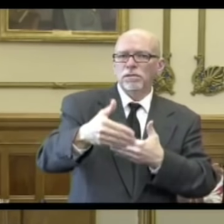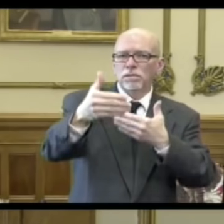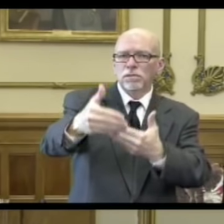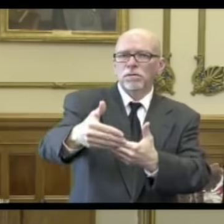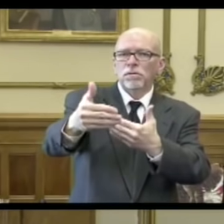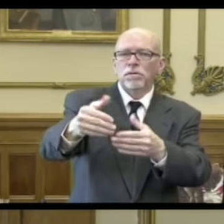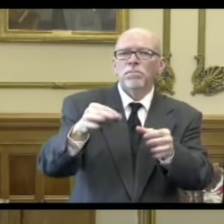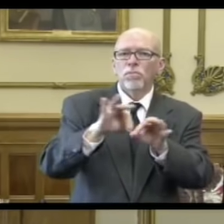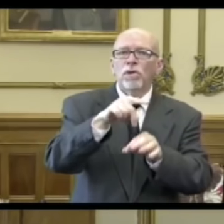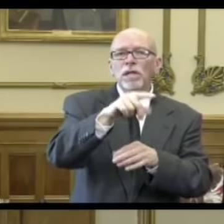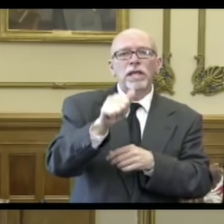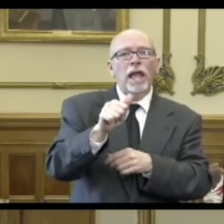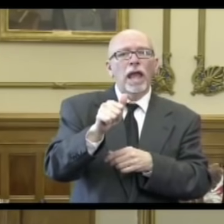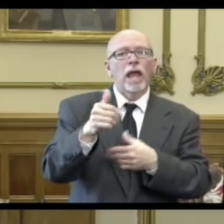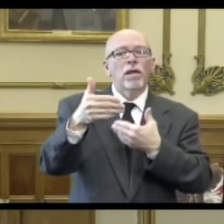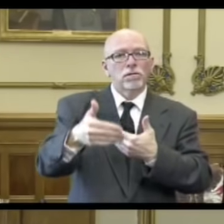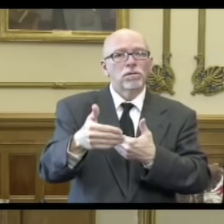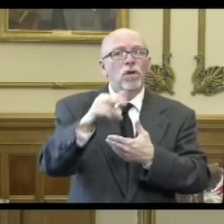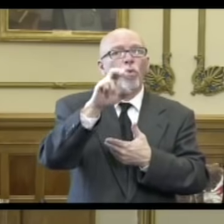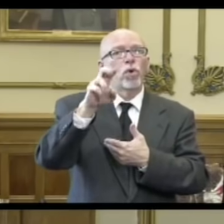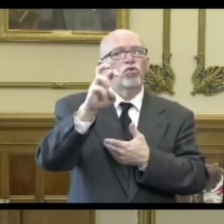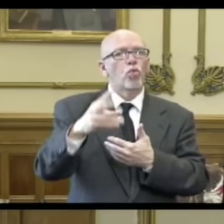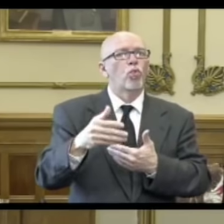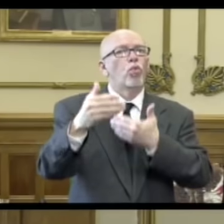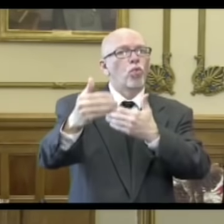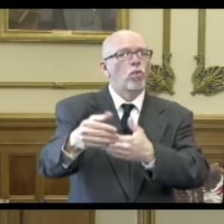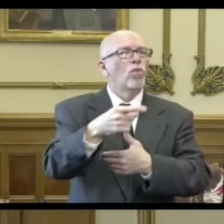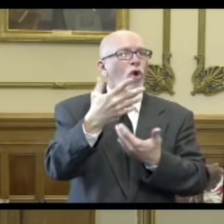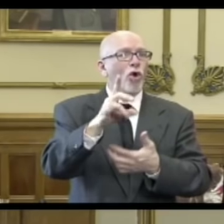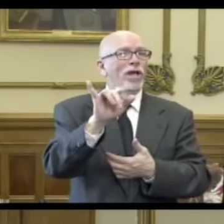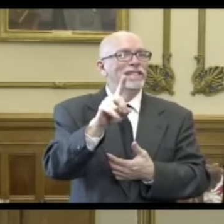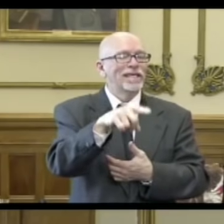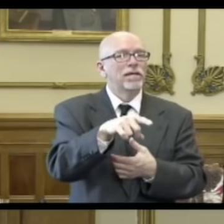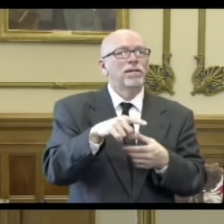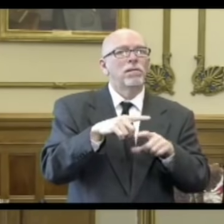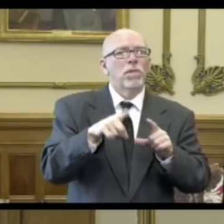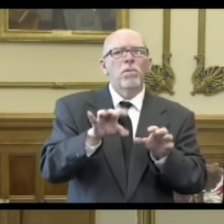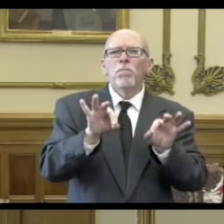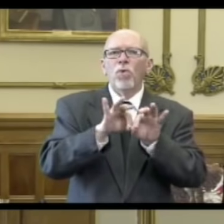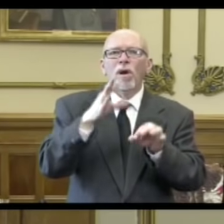MANAGEMENT LAW IN OUR STATE. PROVIDES THAT THE GOVERNOR CAN DECLARE EMERGENCIES IN 30 DAY INCREMENTS AND THAT'S